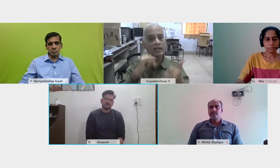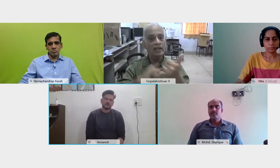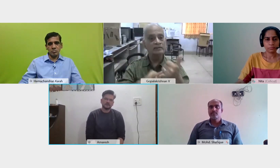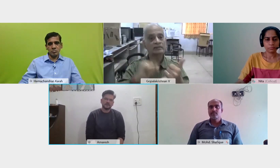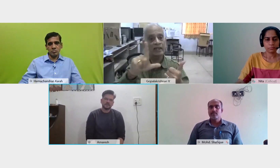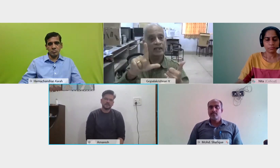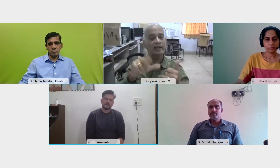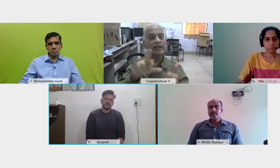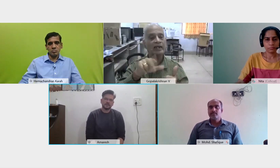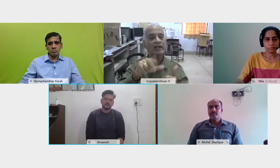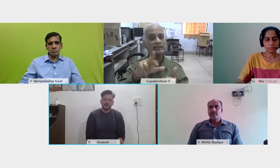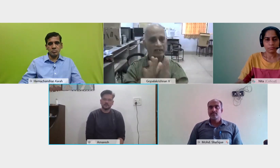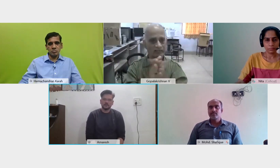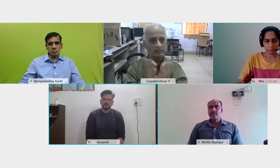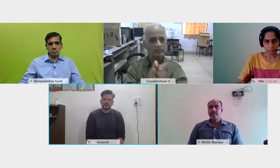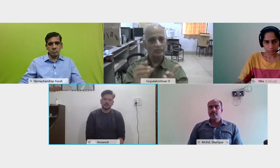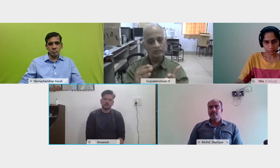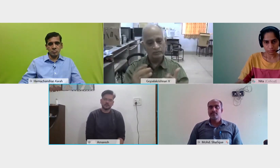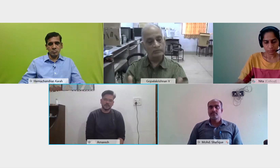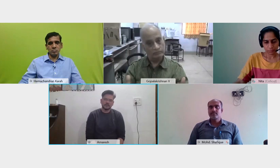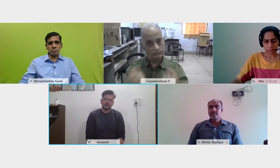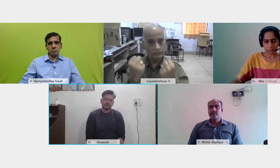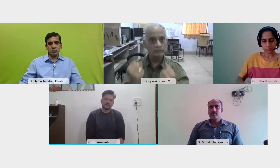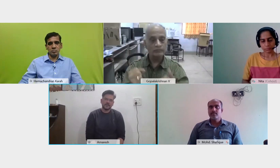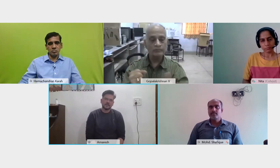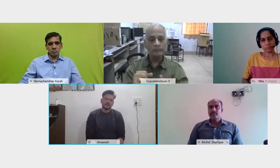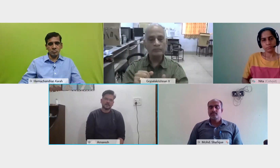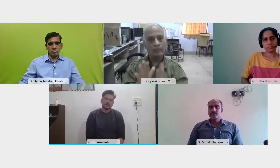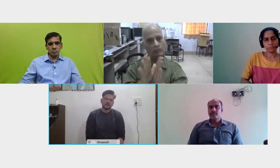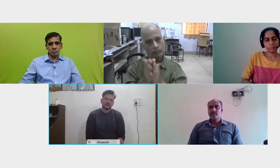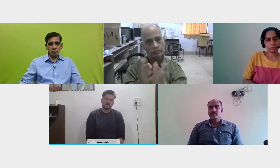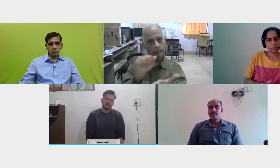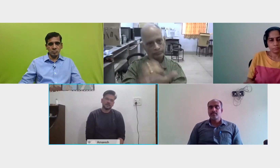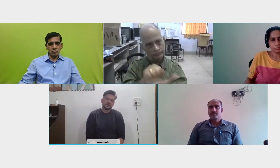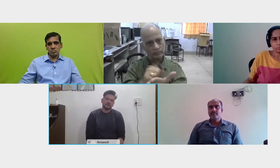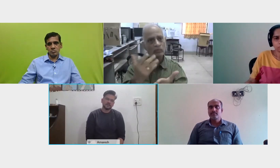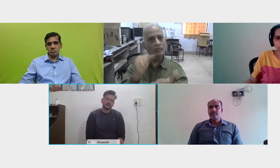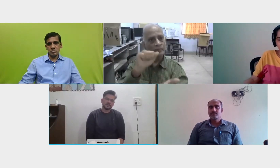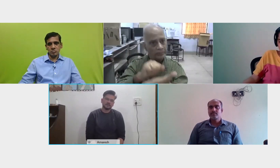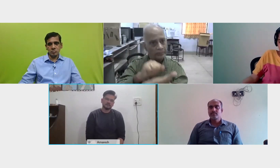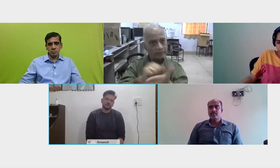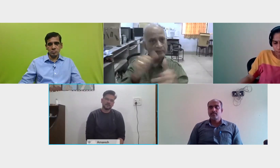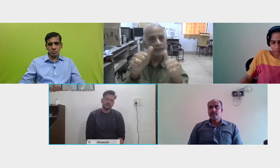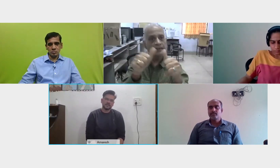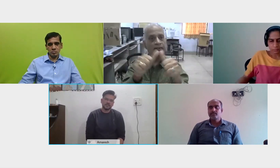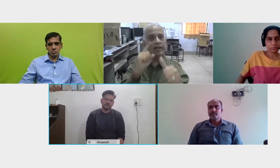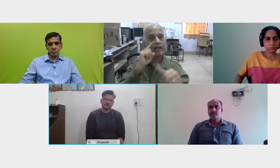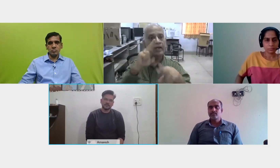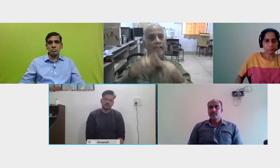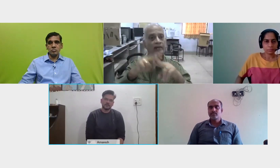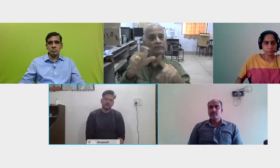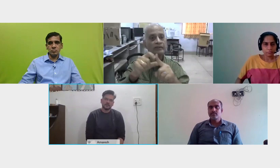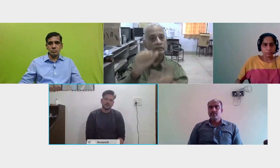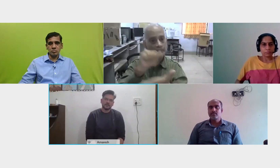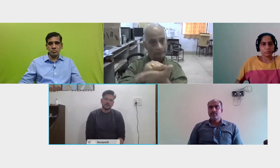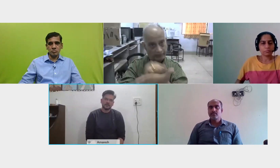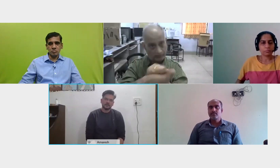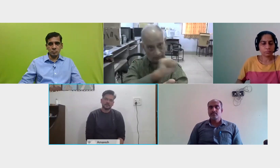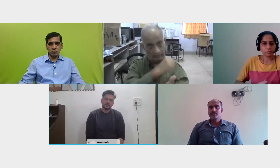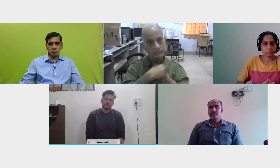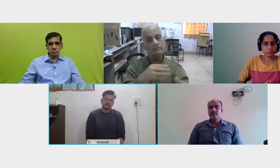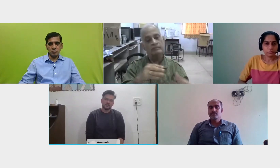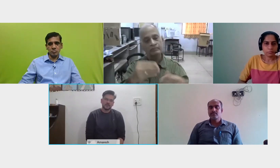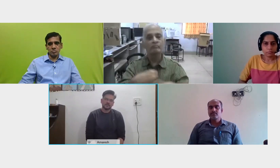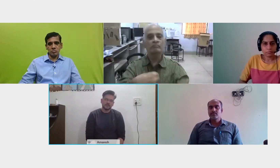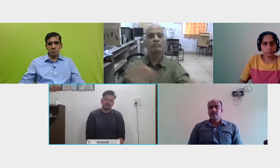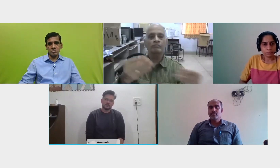when Dr Madan Vasishta came from America so he published the first dictionary. So it was